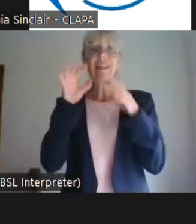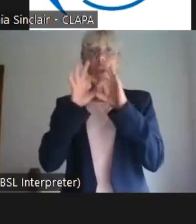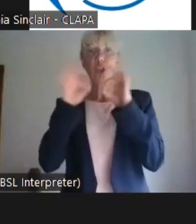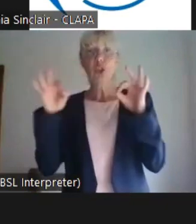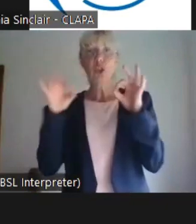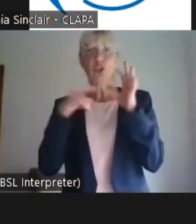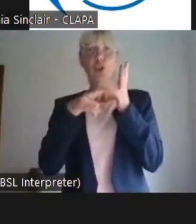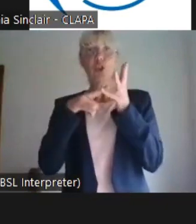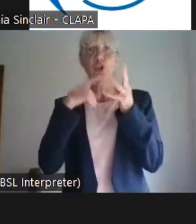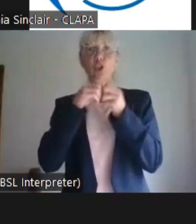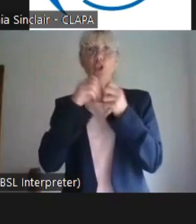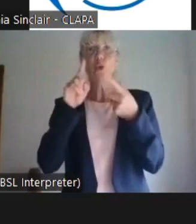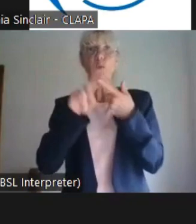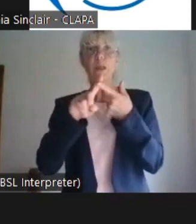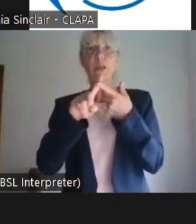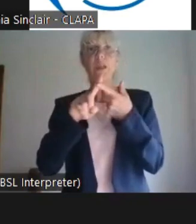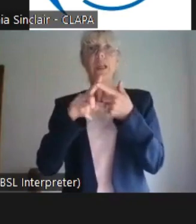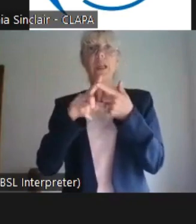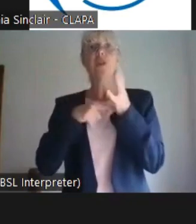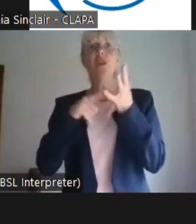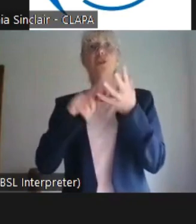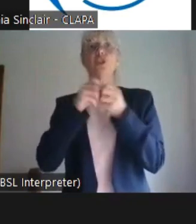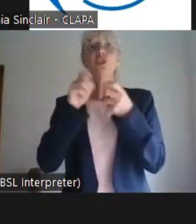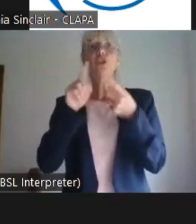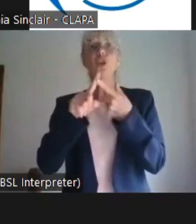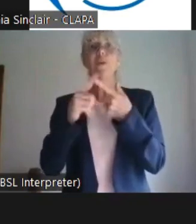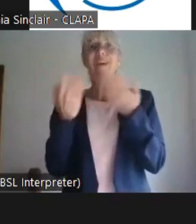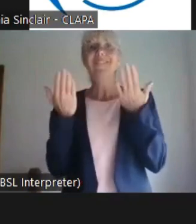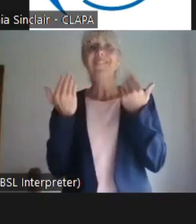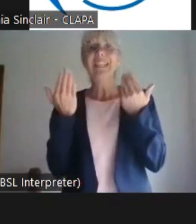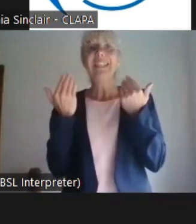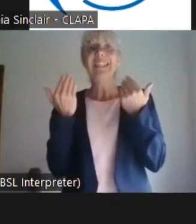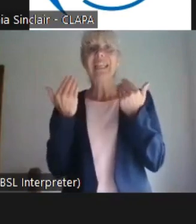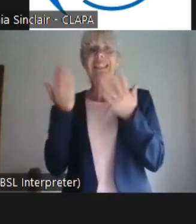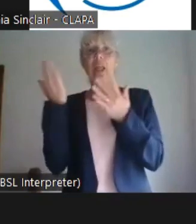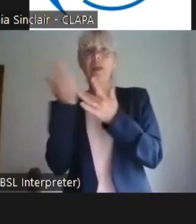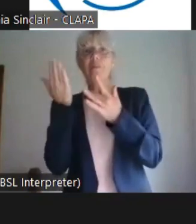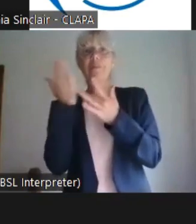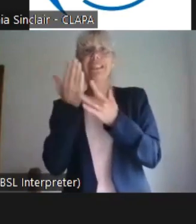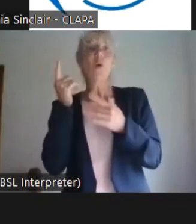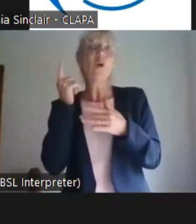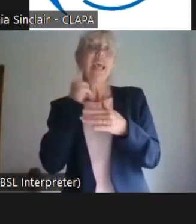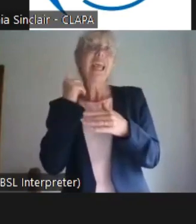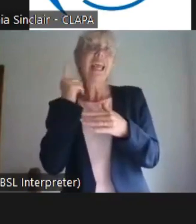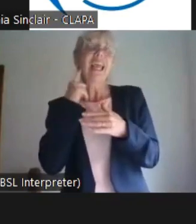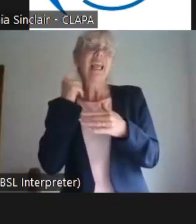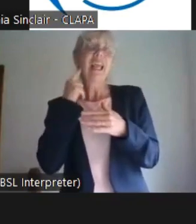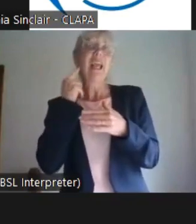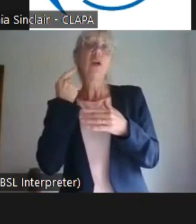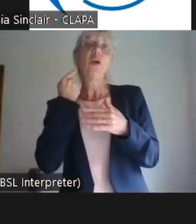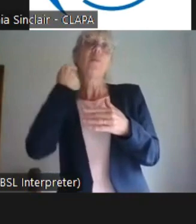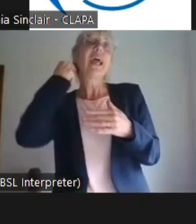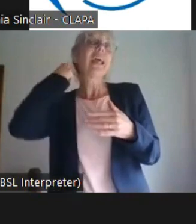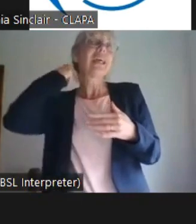ventilates the middle ear and links it to the back of the throat what we call the nasopharynx